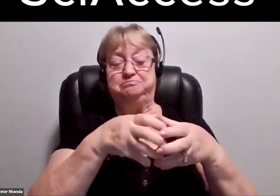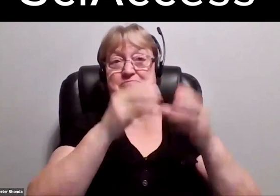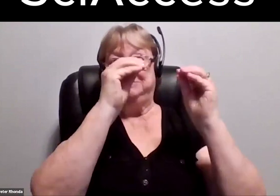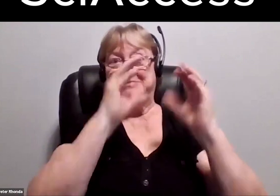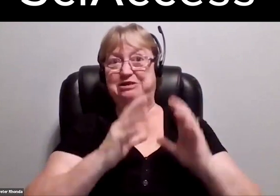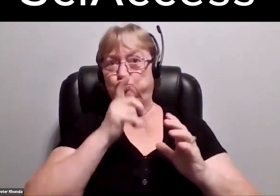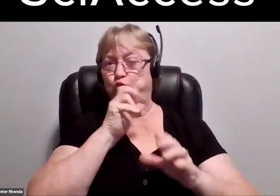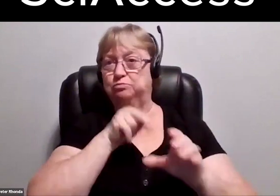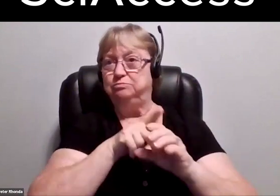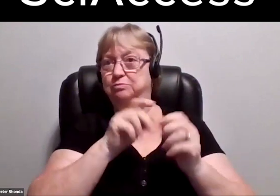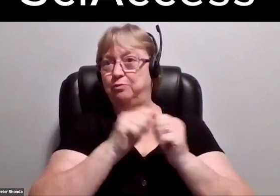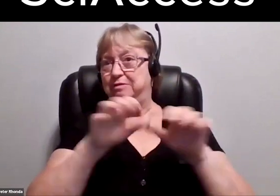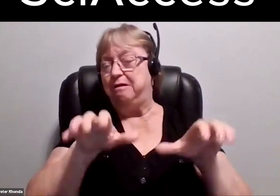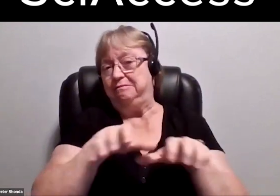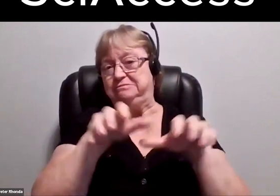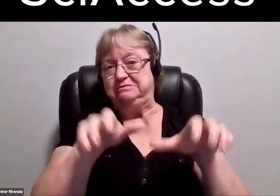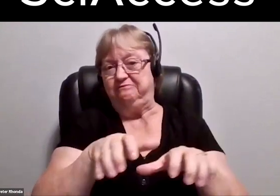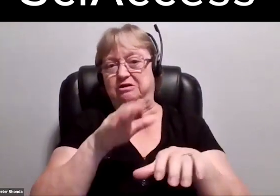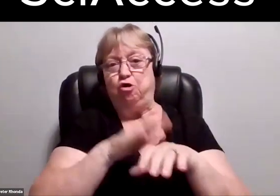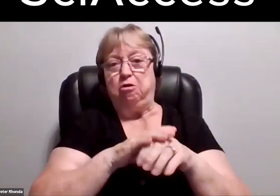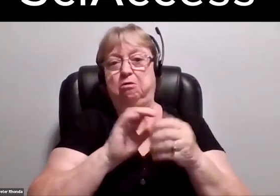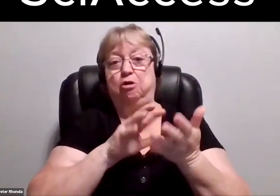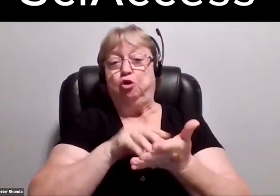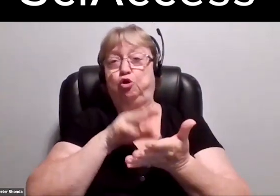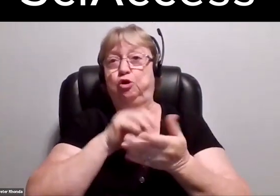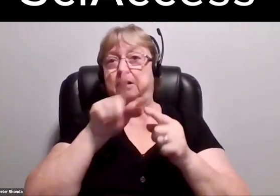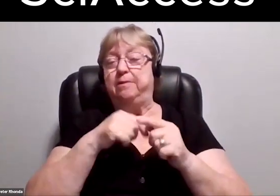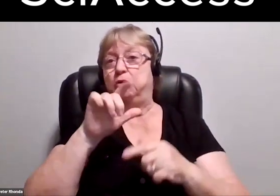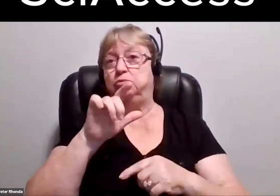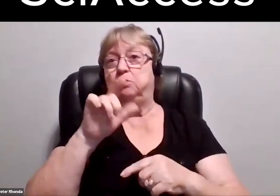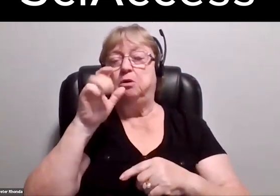in an activity on learning about lunar phases. They're standing in a circle,